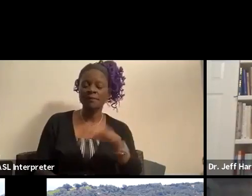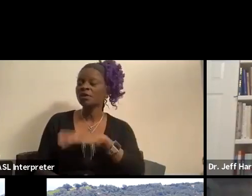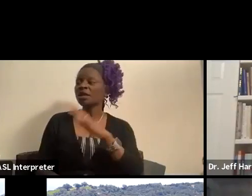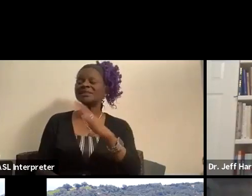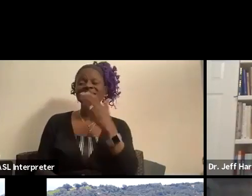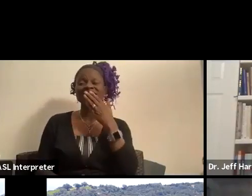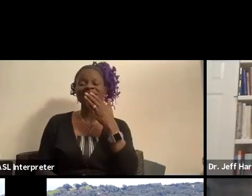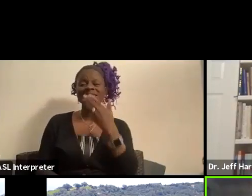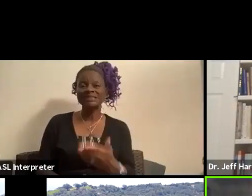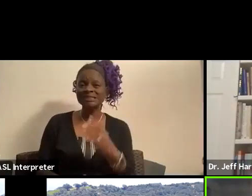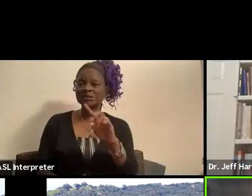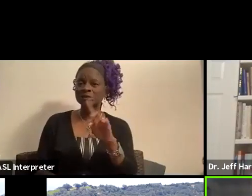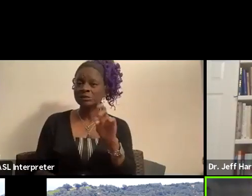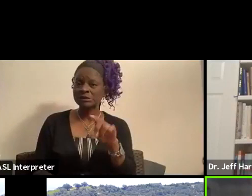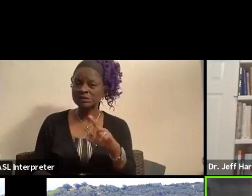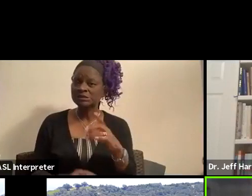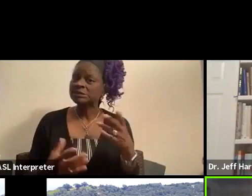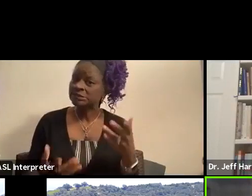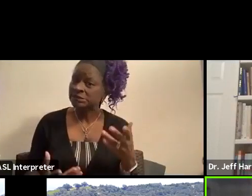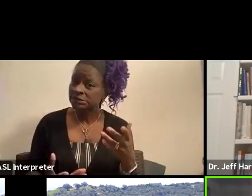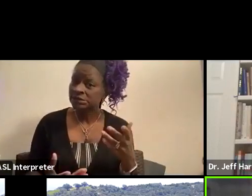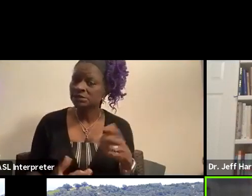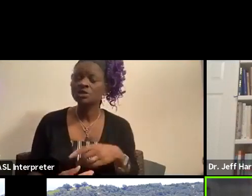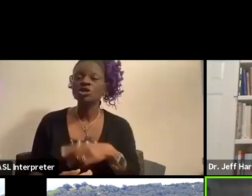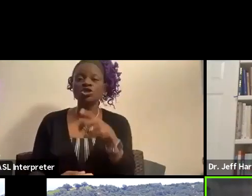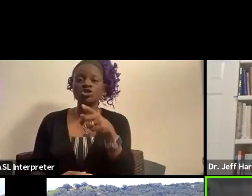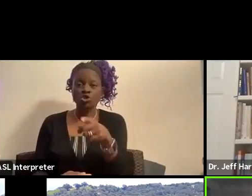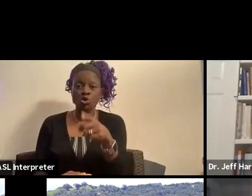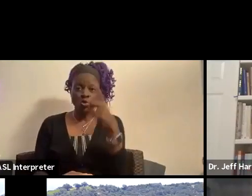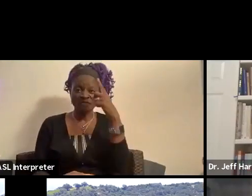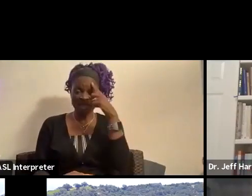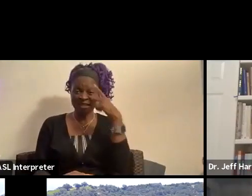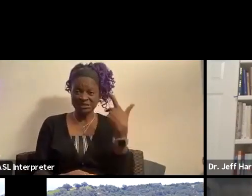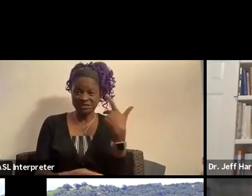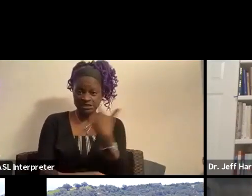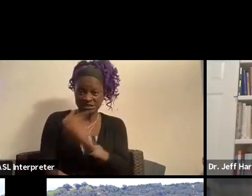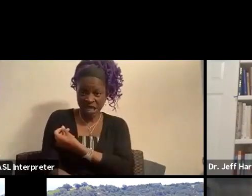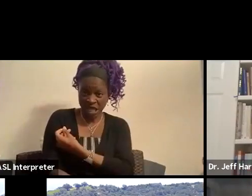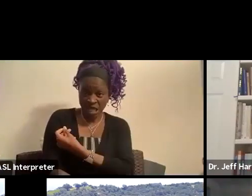One would think one is kind of led to believe that a vaccine is going to cure everything.